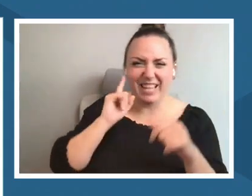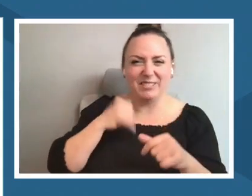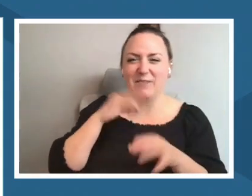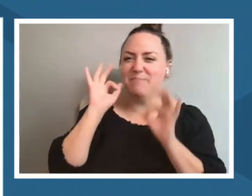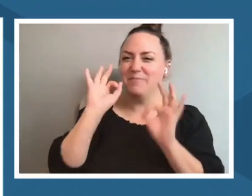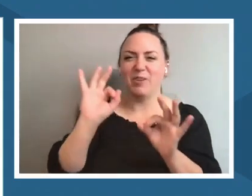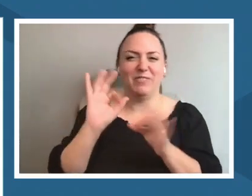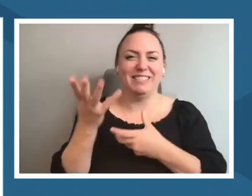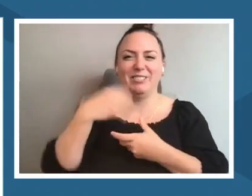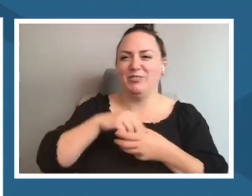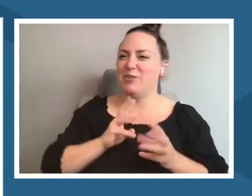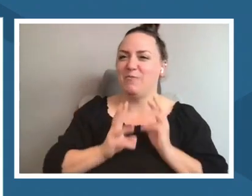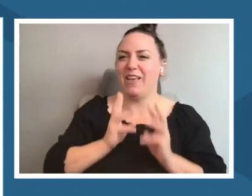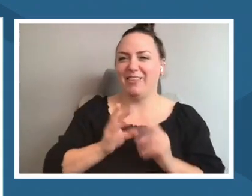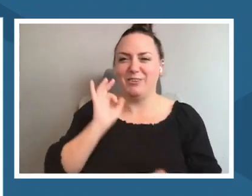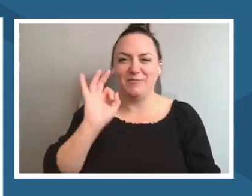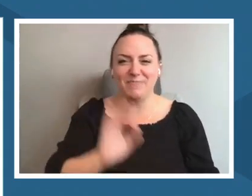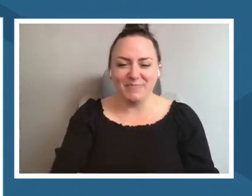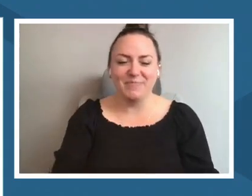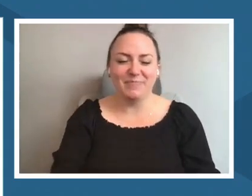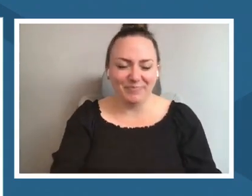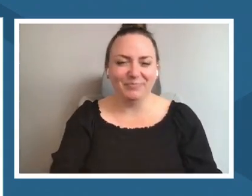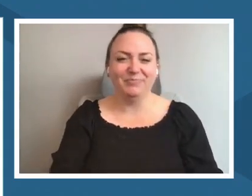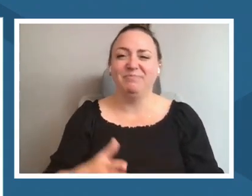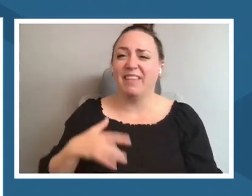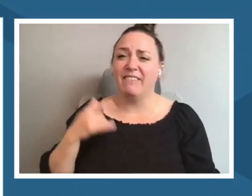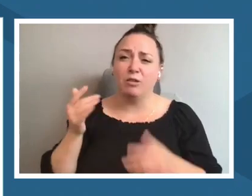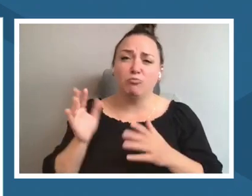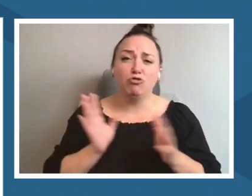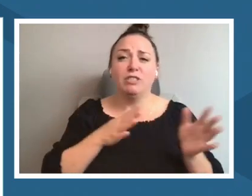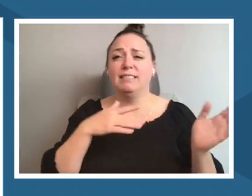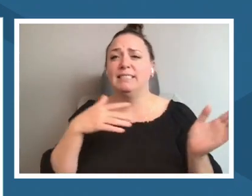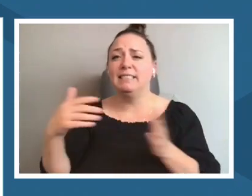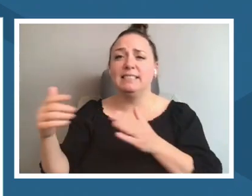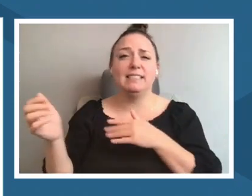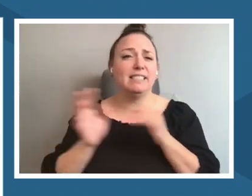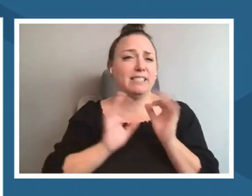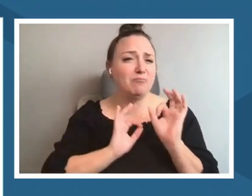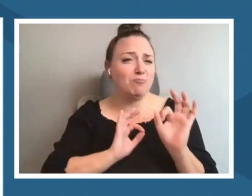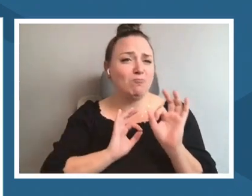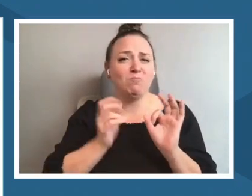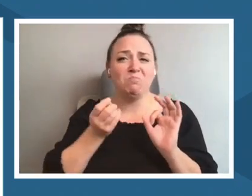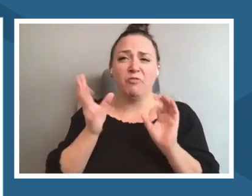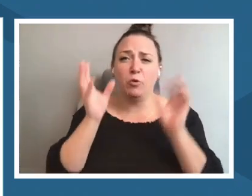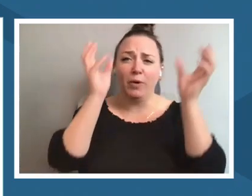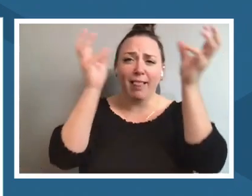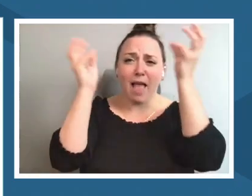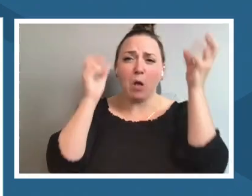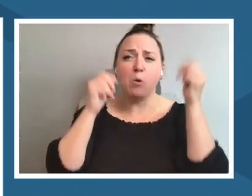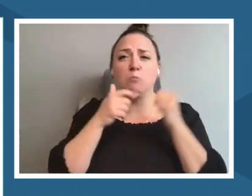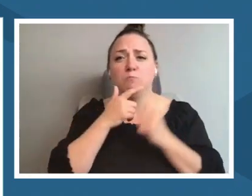ideal actually yeah feeling greasy [ __ ] clouds